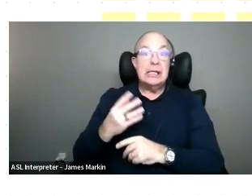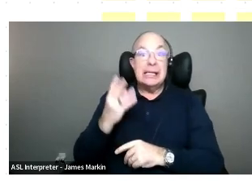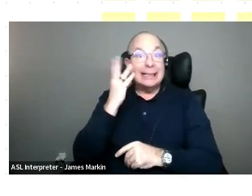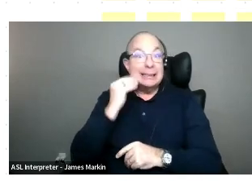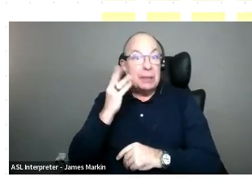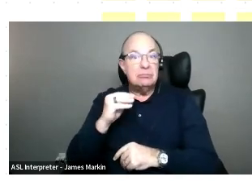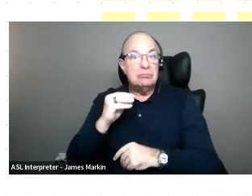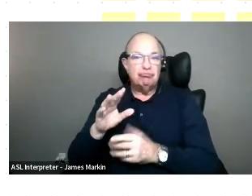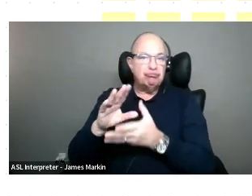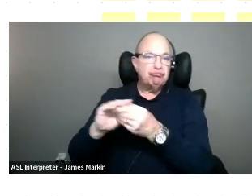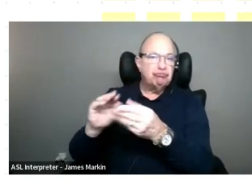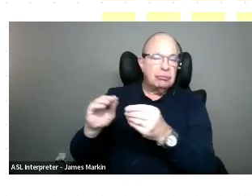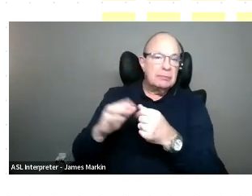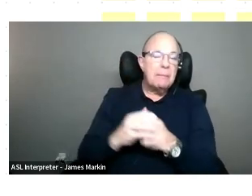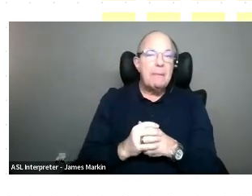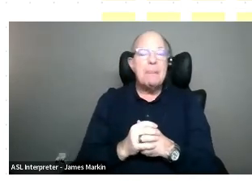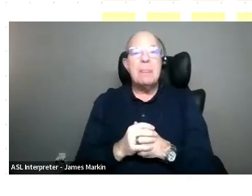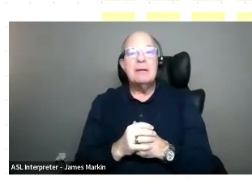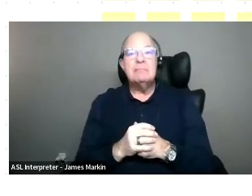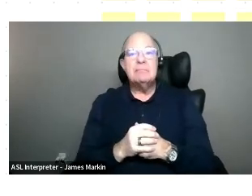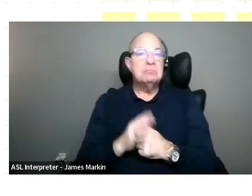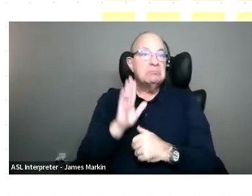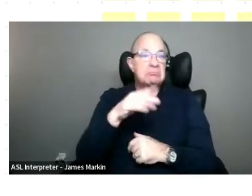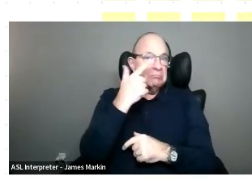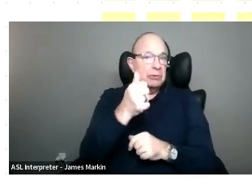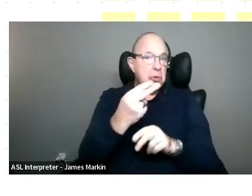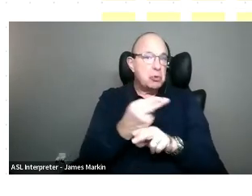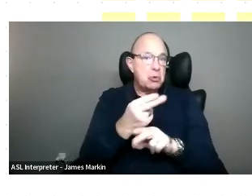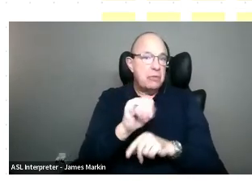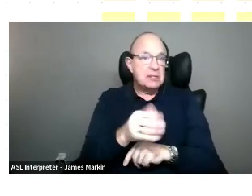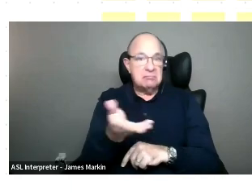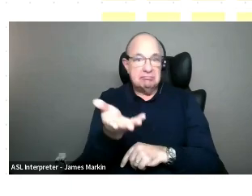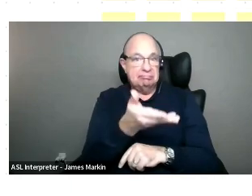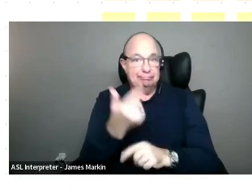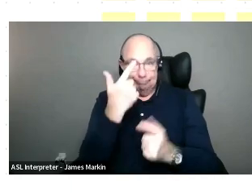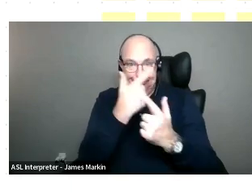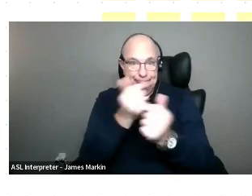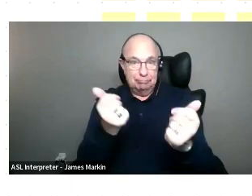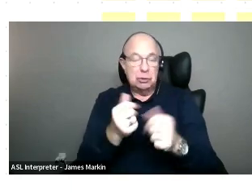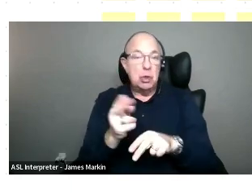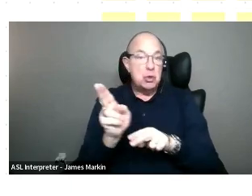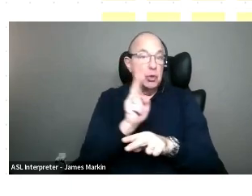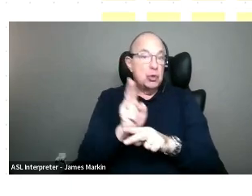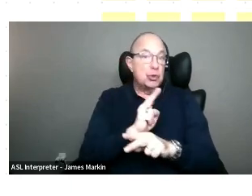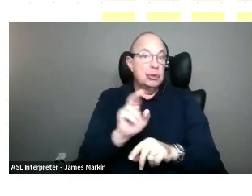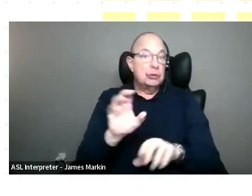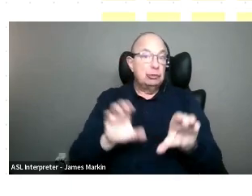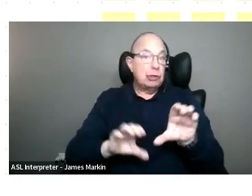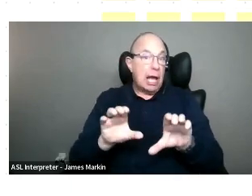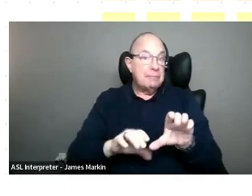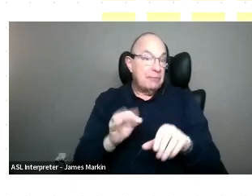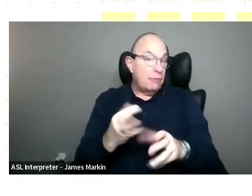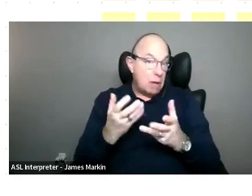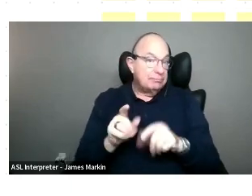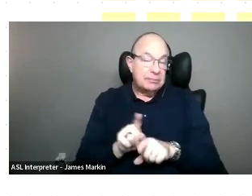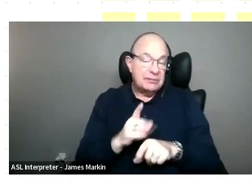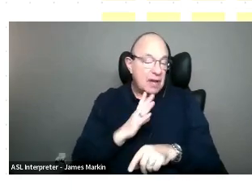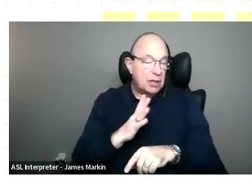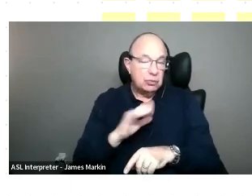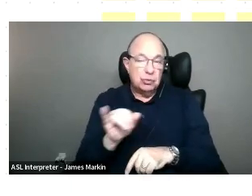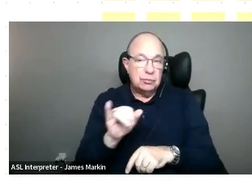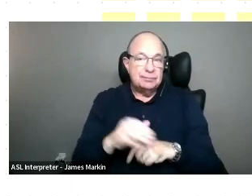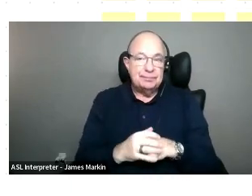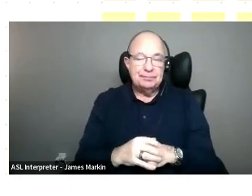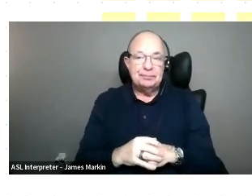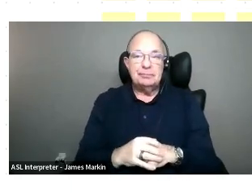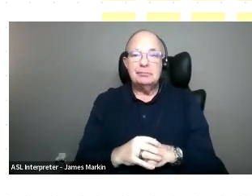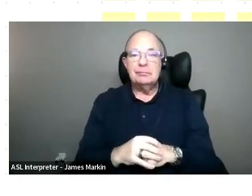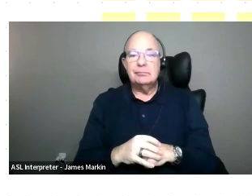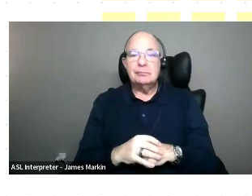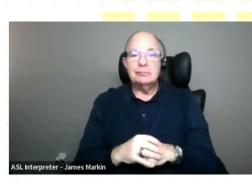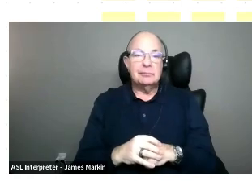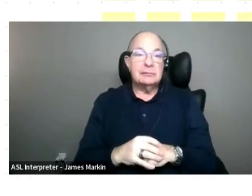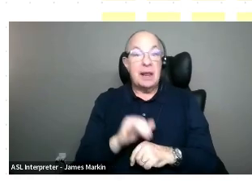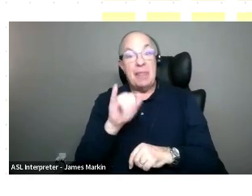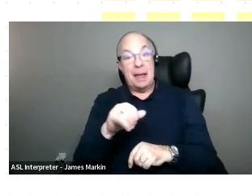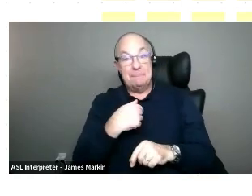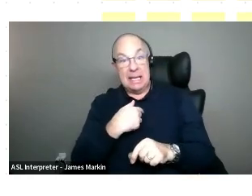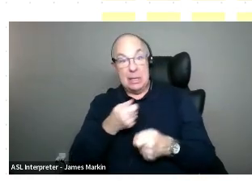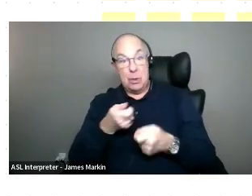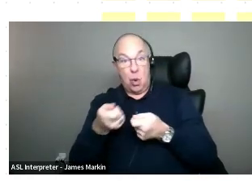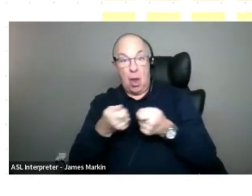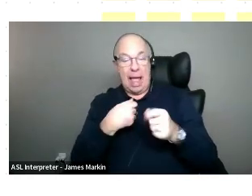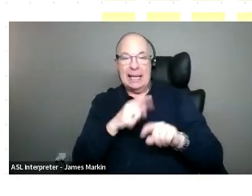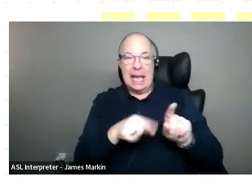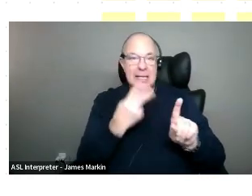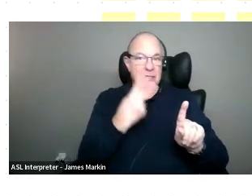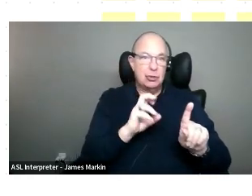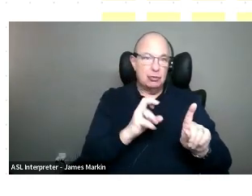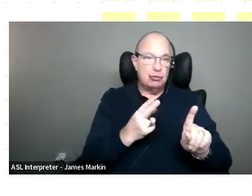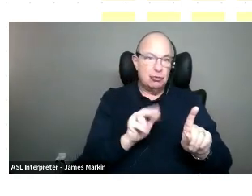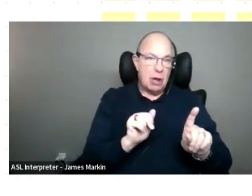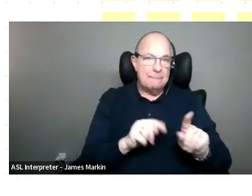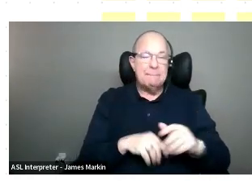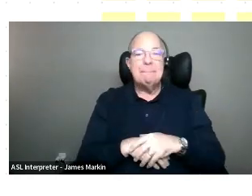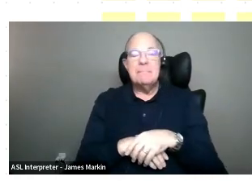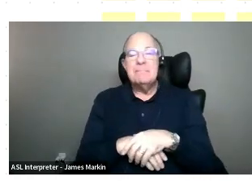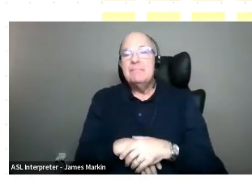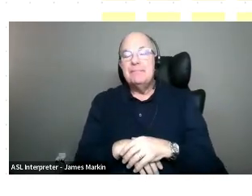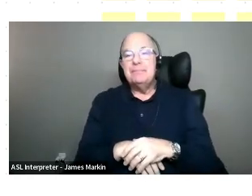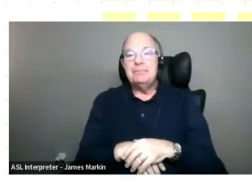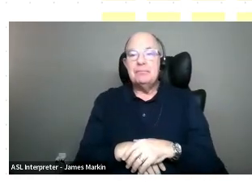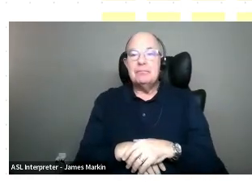Shannon Spencer (she/her): Feel free, again, to use the whiteboard. Use the chat as well, too. If there's something in the chat, please flag it, because I can't see the chat while I'm sharing the… the whiteboard. And if somebody even wants to unmute.